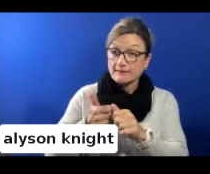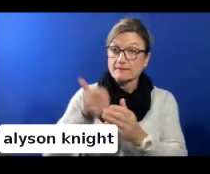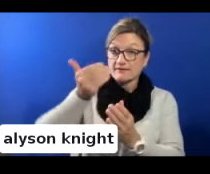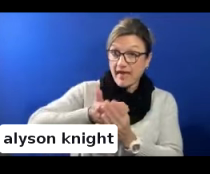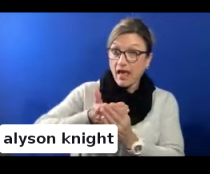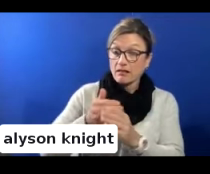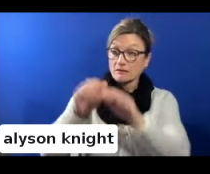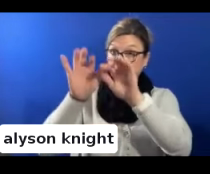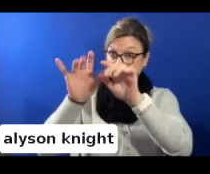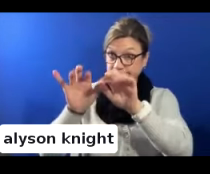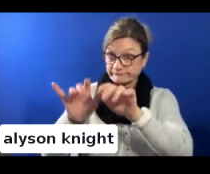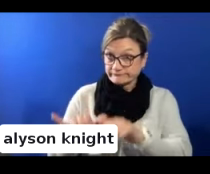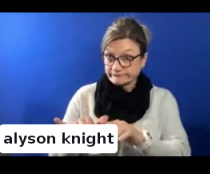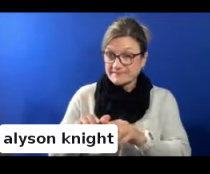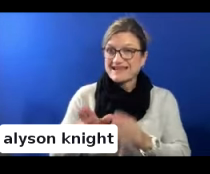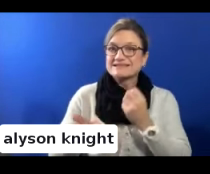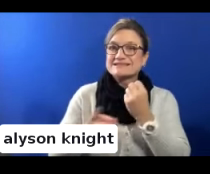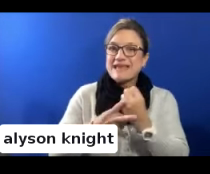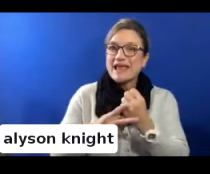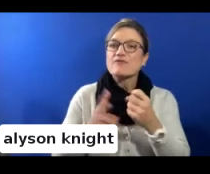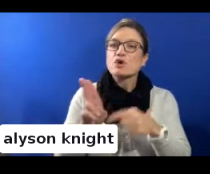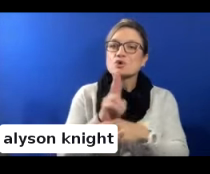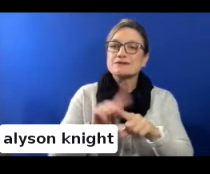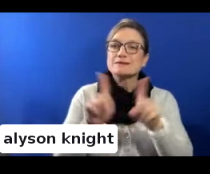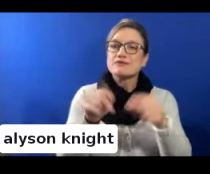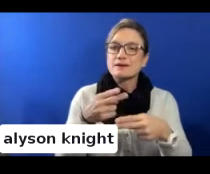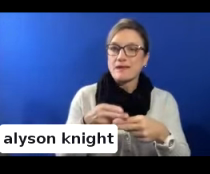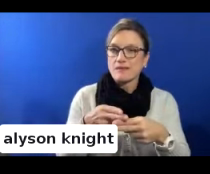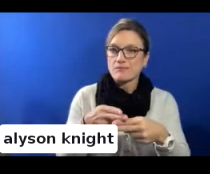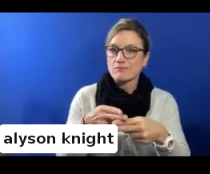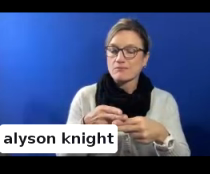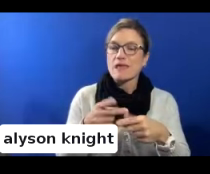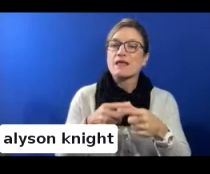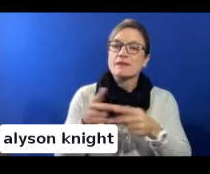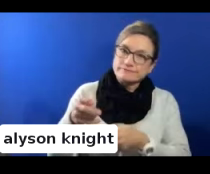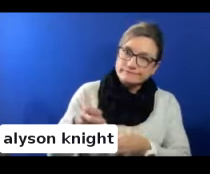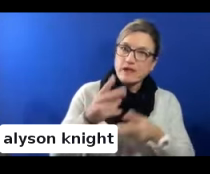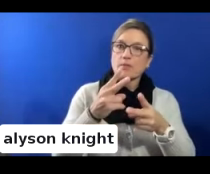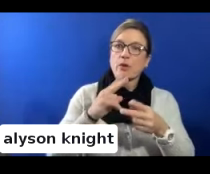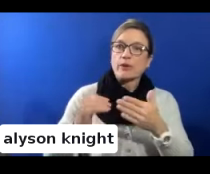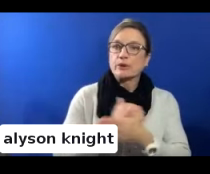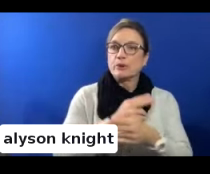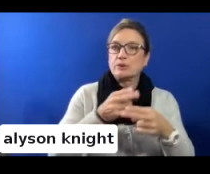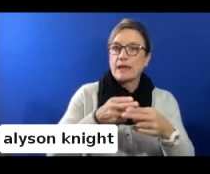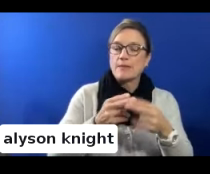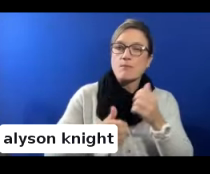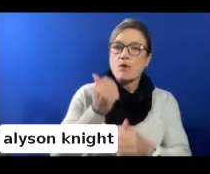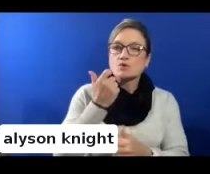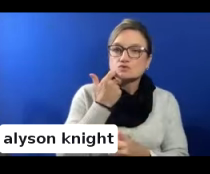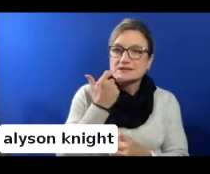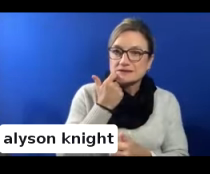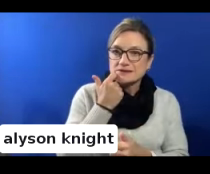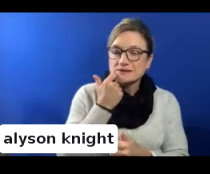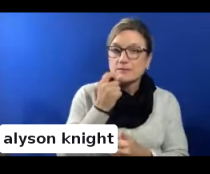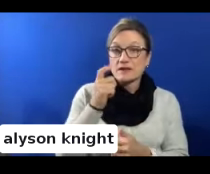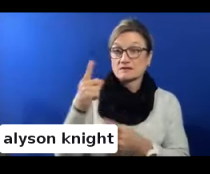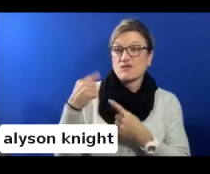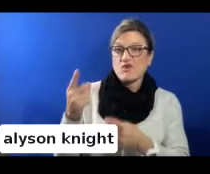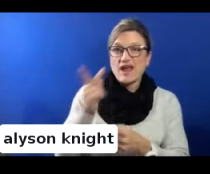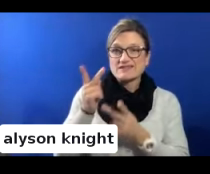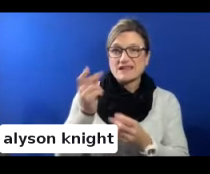different name to ensure that the file that's being attached is not a blank